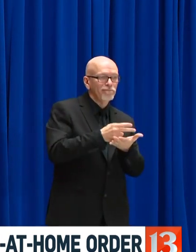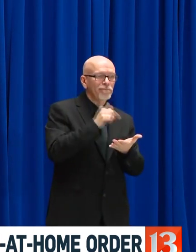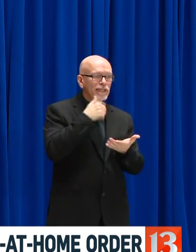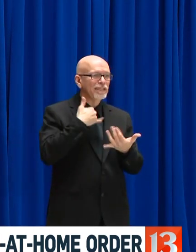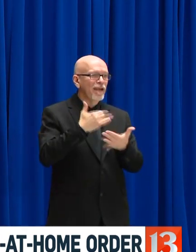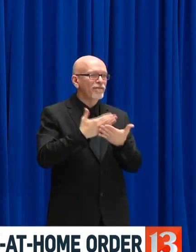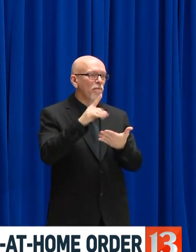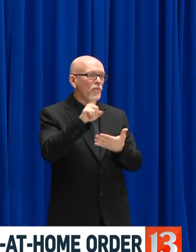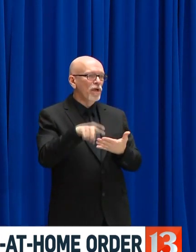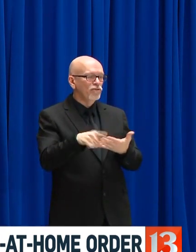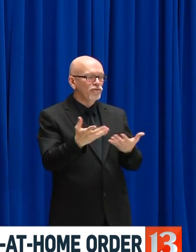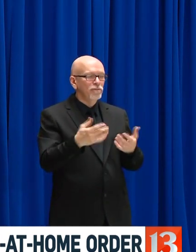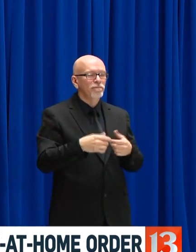30.